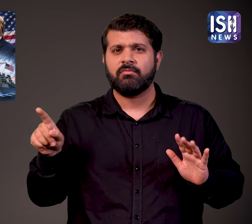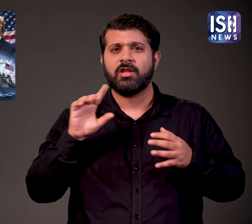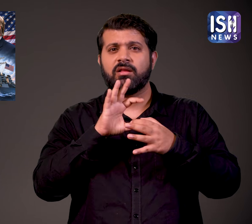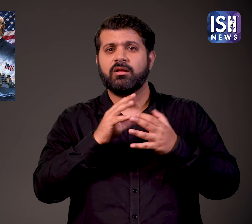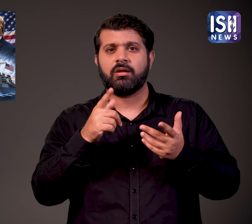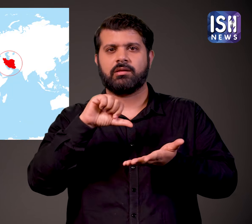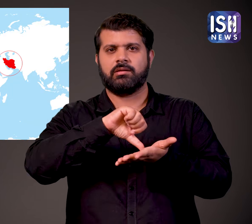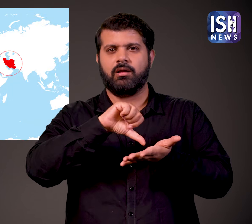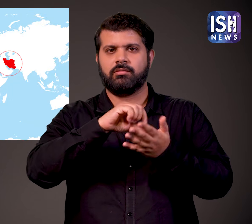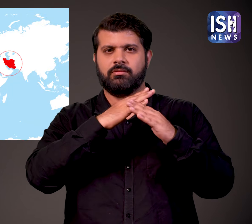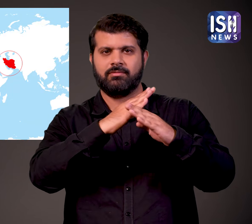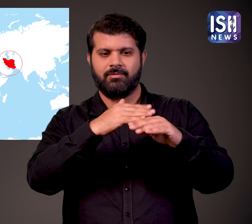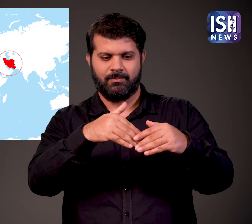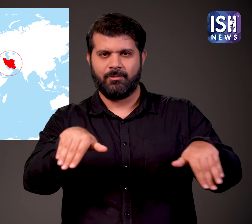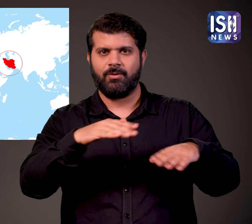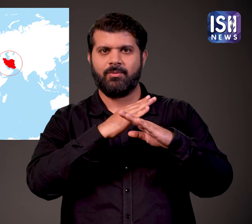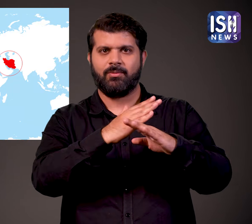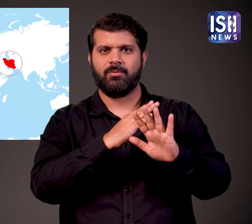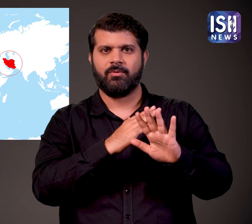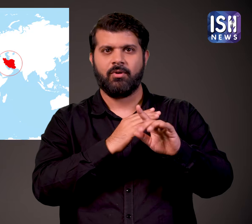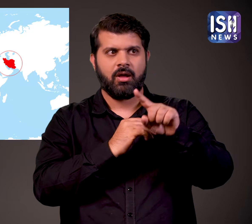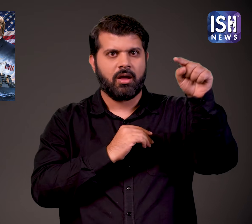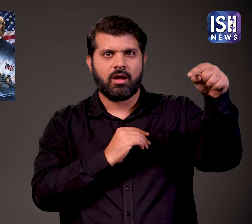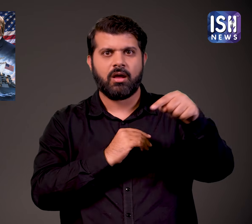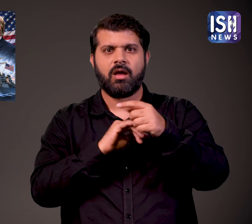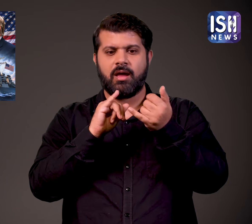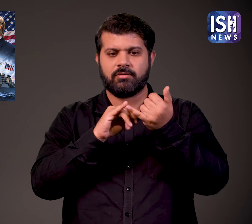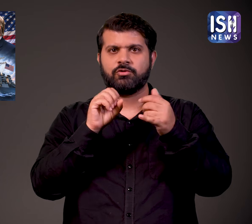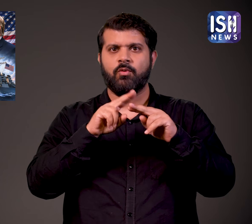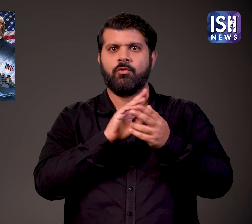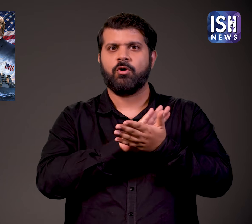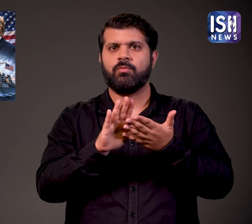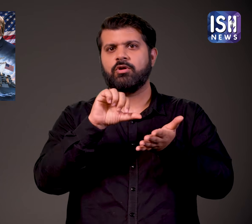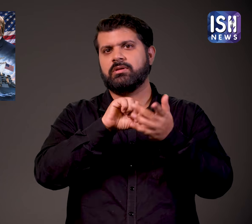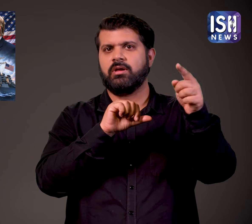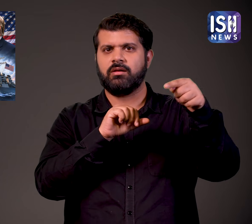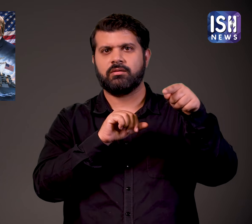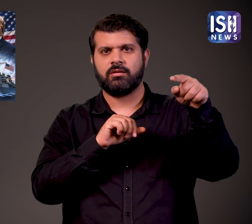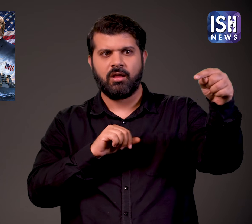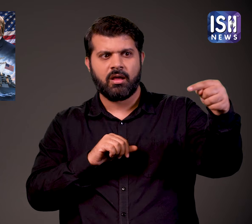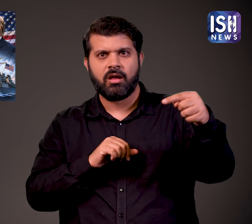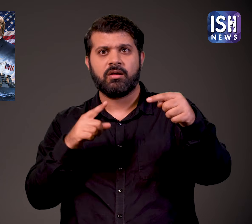The vessel was attempting to pass through the Strait of Hormuz despite US' blockade on Iran.